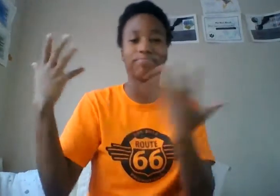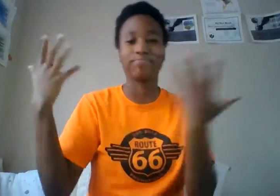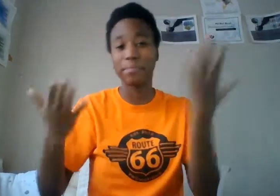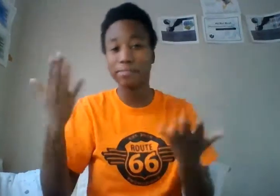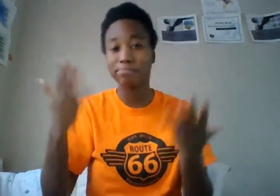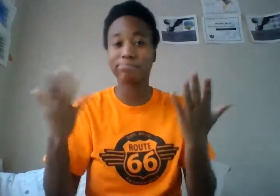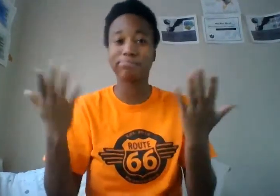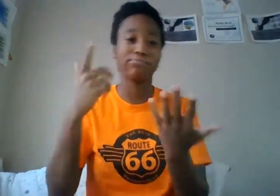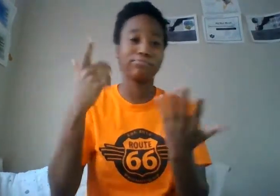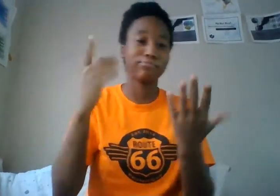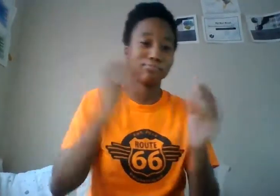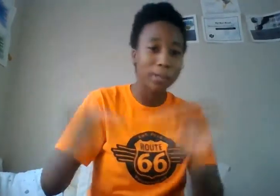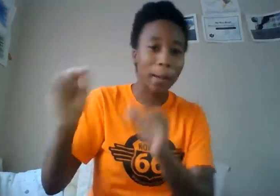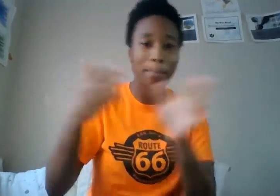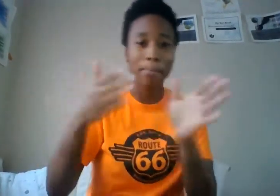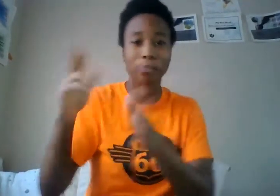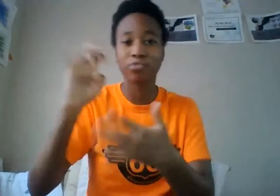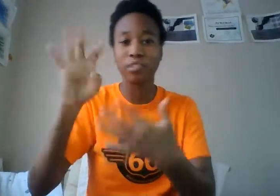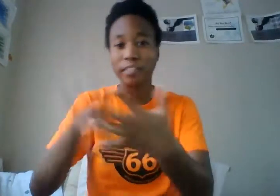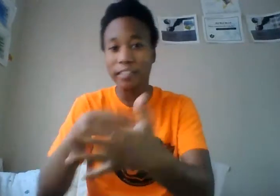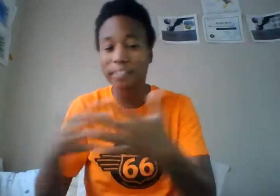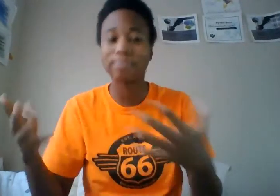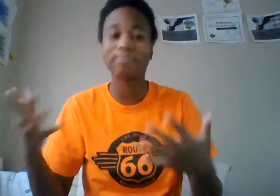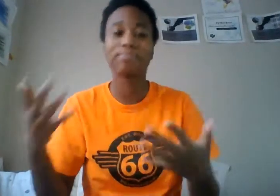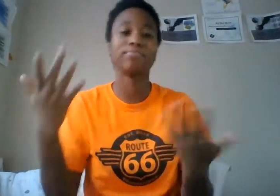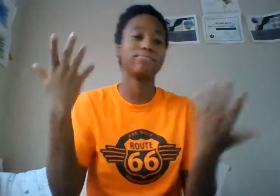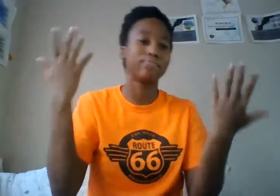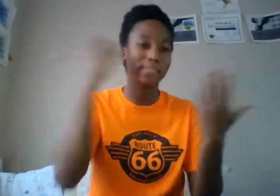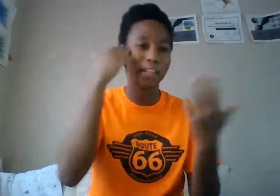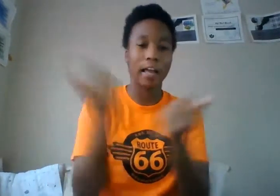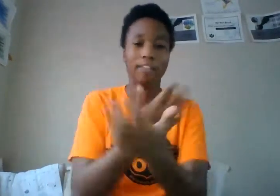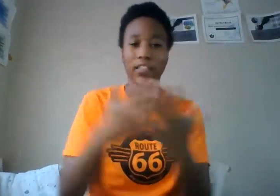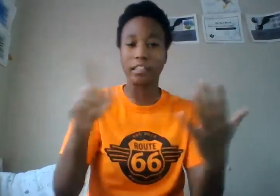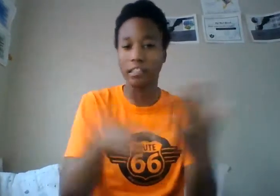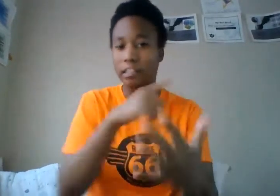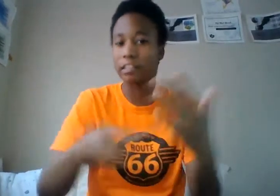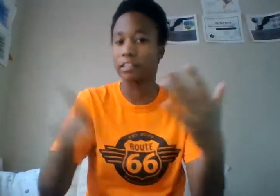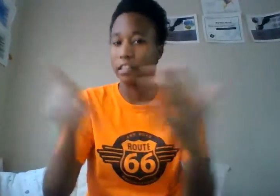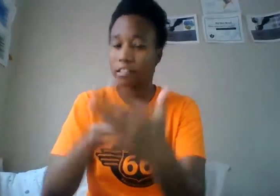Maybe move on plan reschedule but everything cancels.